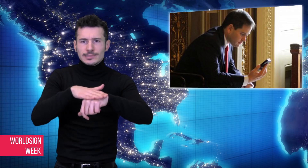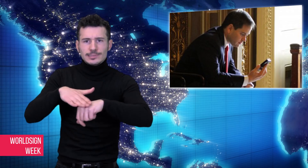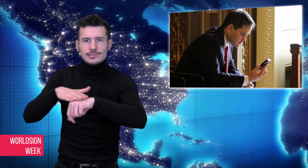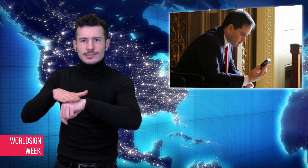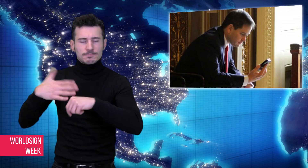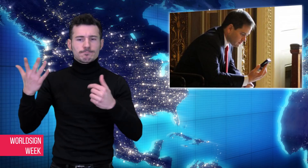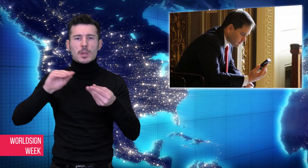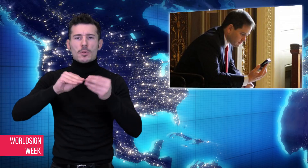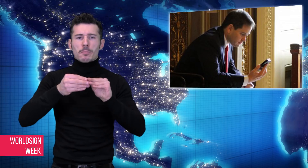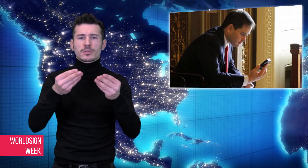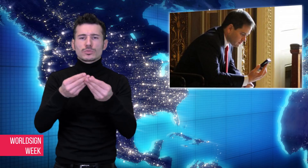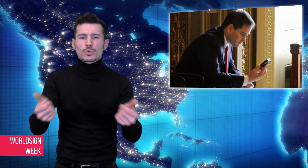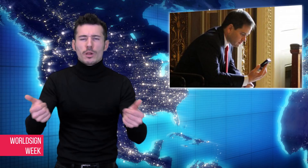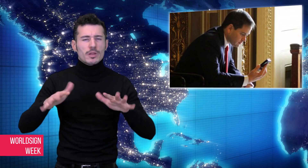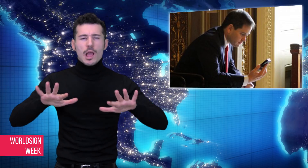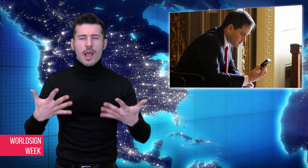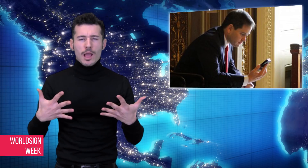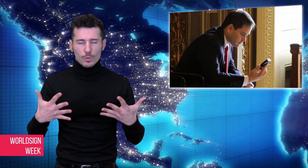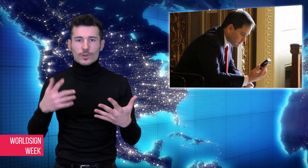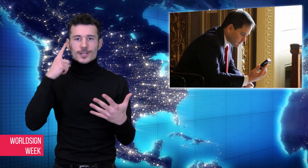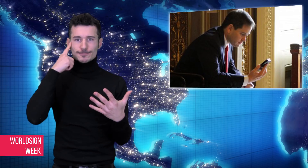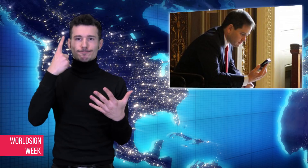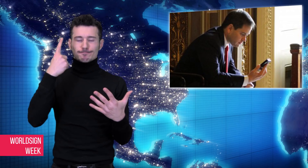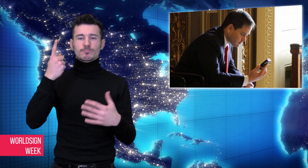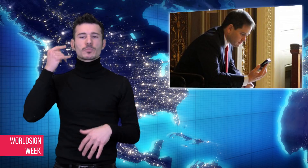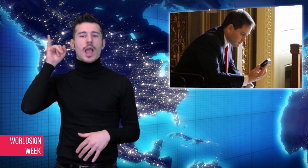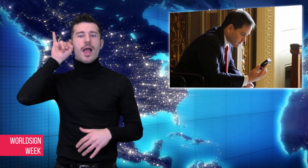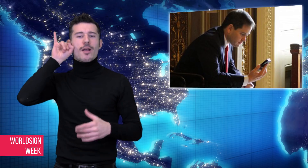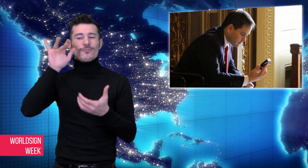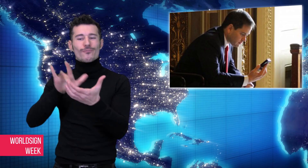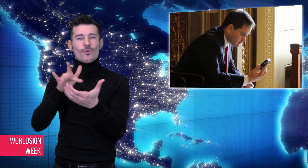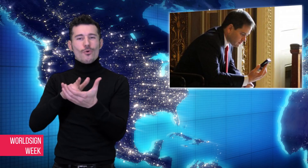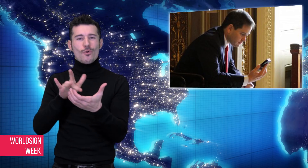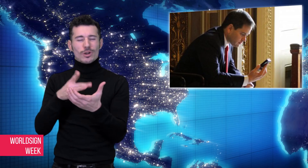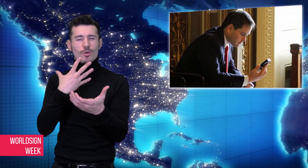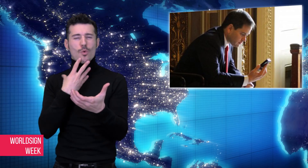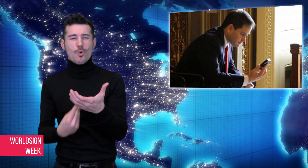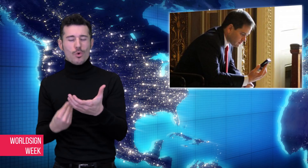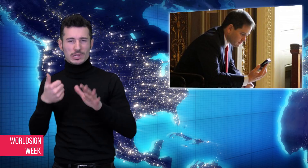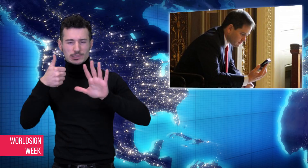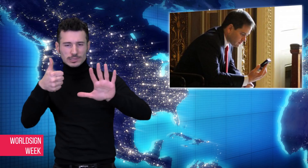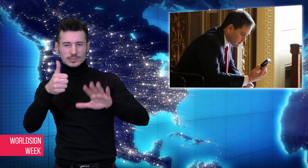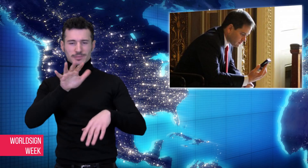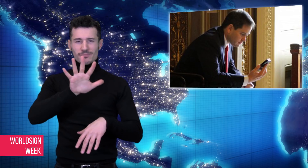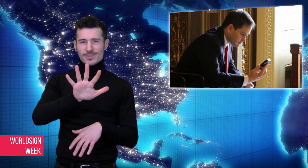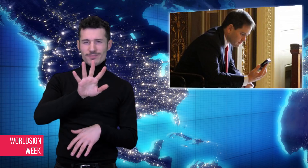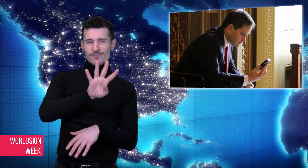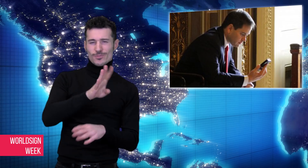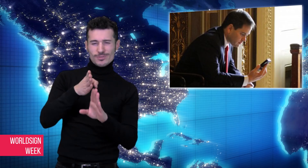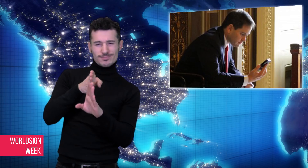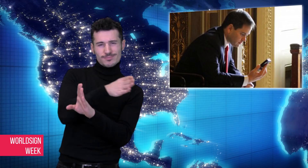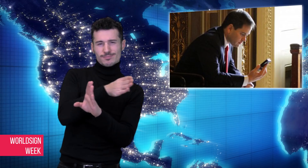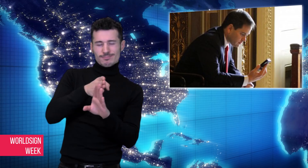responded offered a solution by reducing the cost of battery